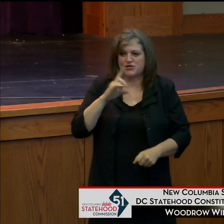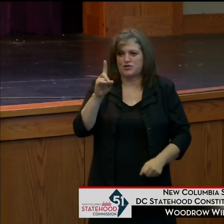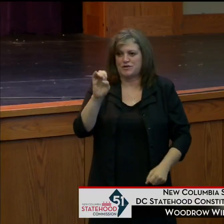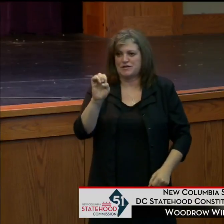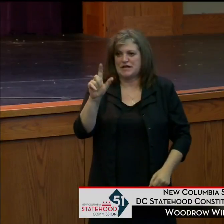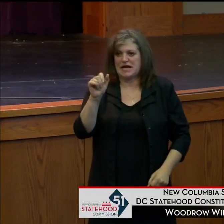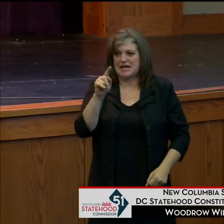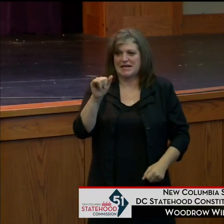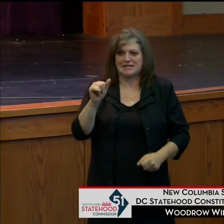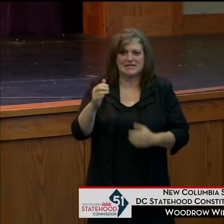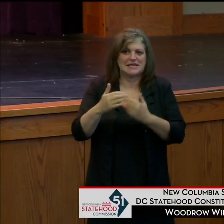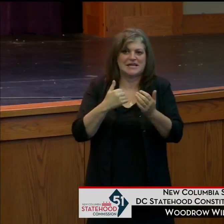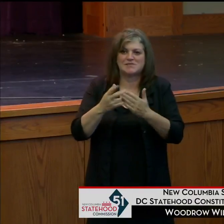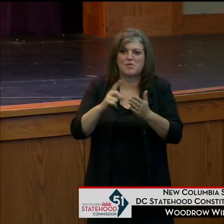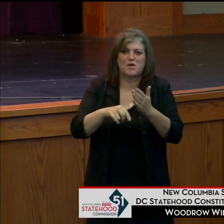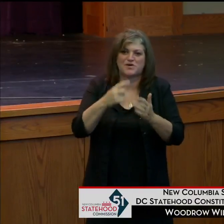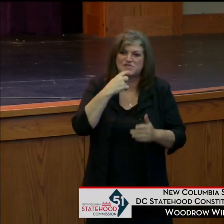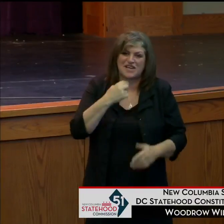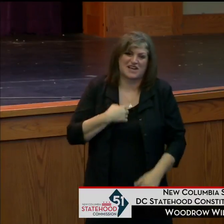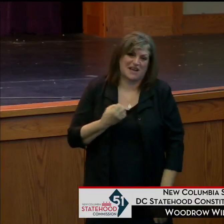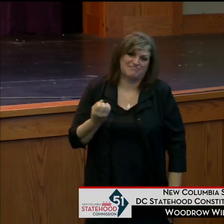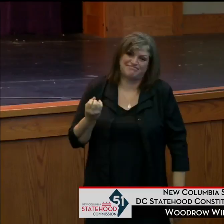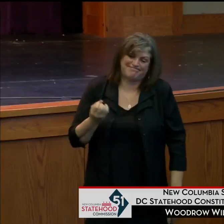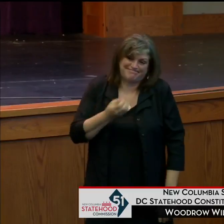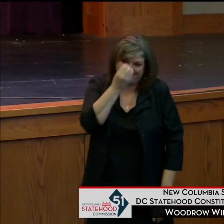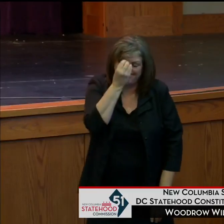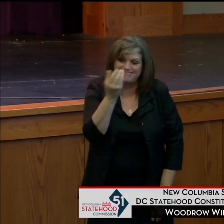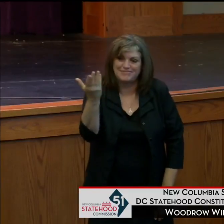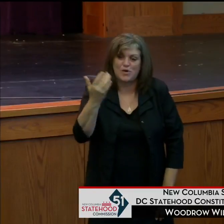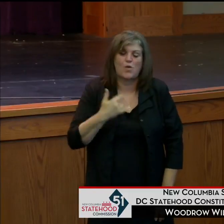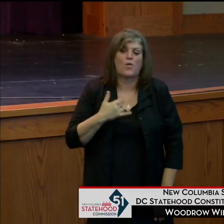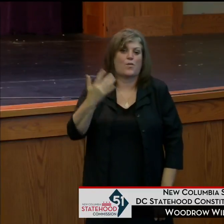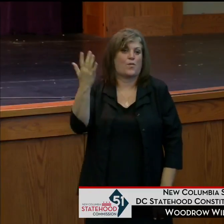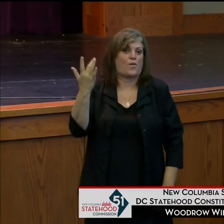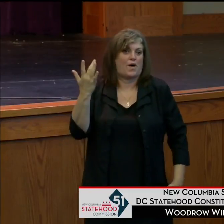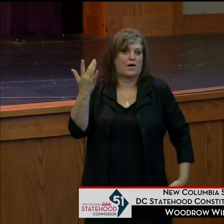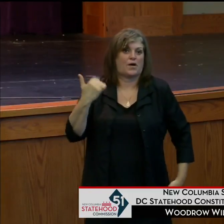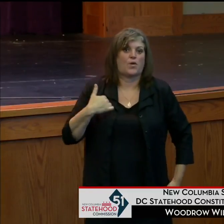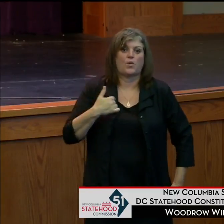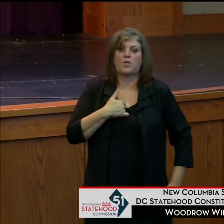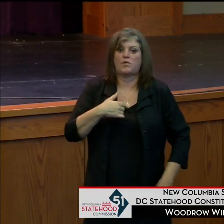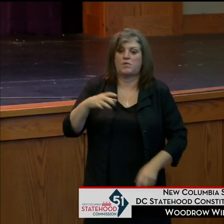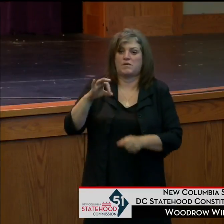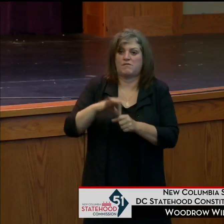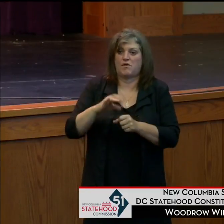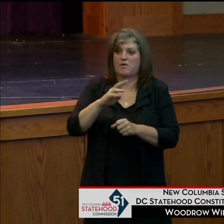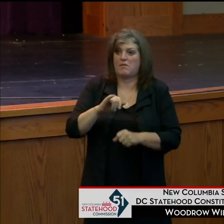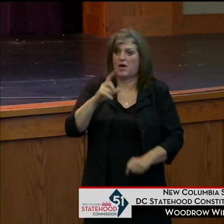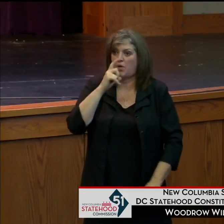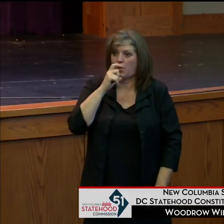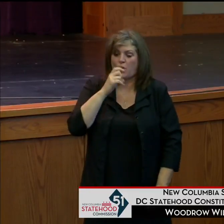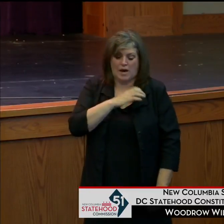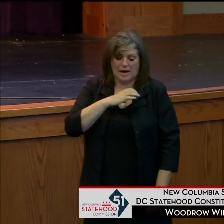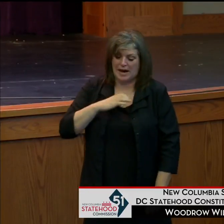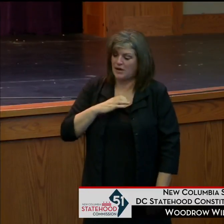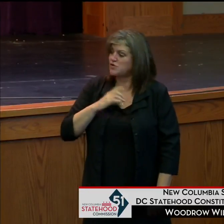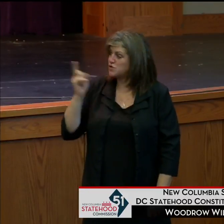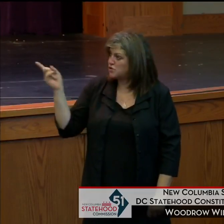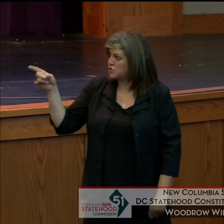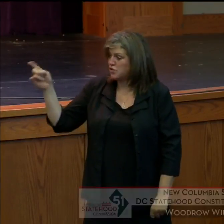MATTER WHAT YOU ARE SAYING. I'M AFRAID. BECAUSE WE WILL BE VOTED ON BY A COUNCIL WHICH ALREADY HAS THREE